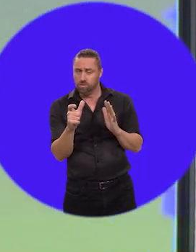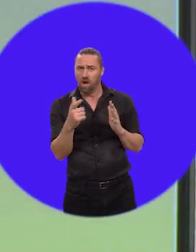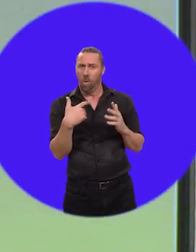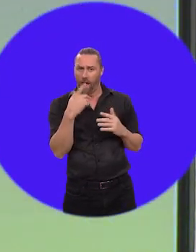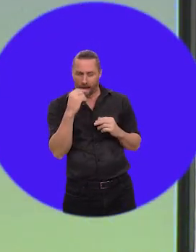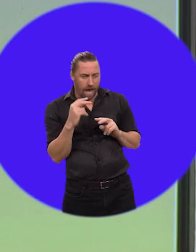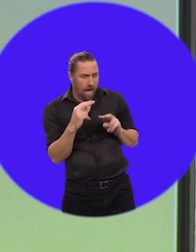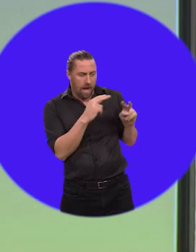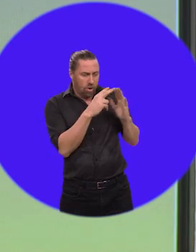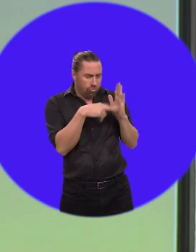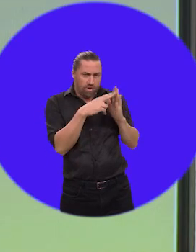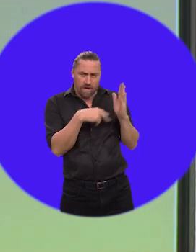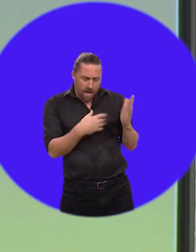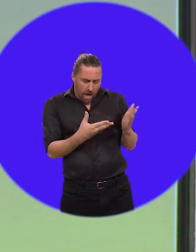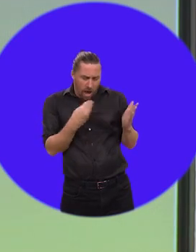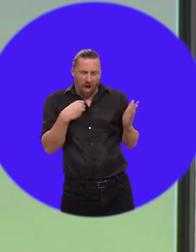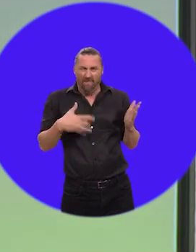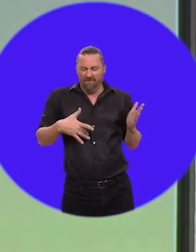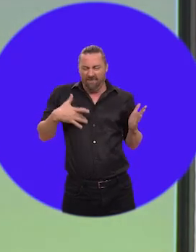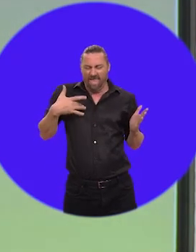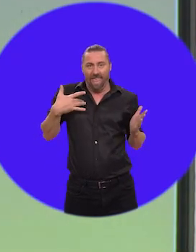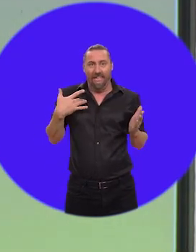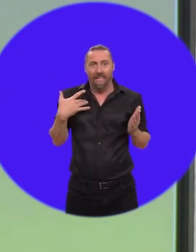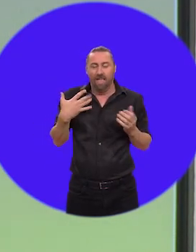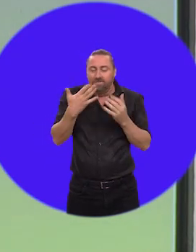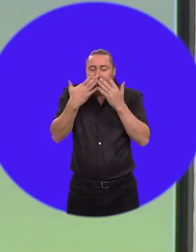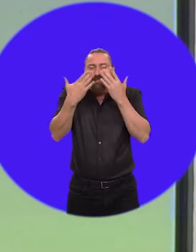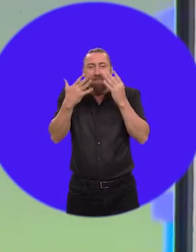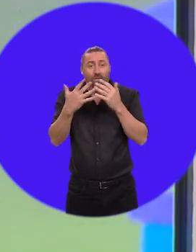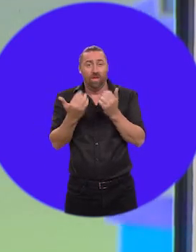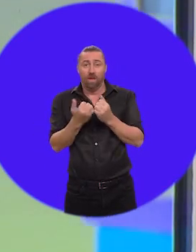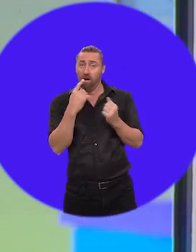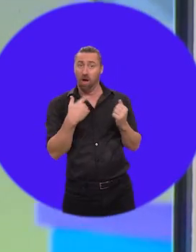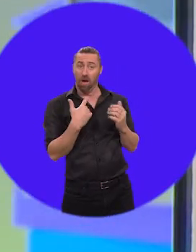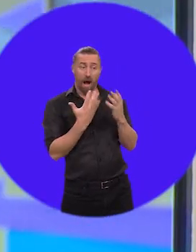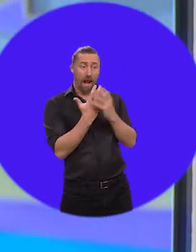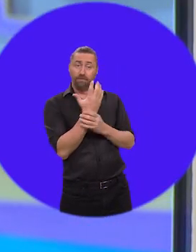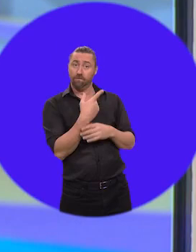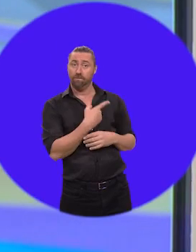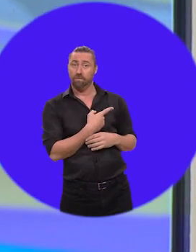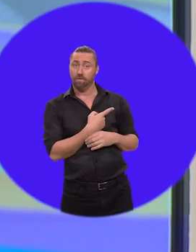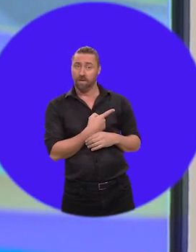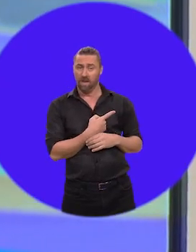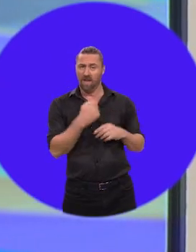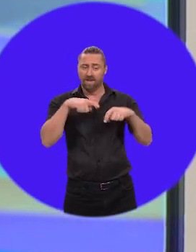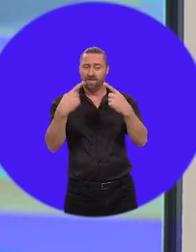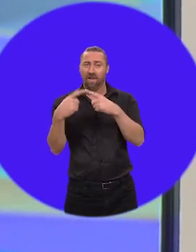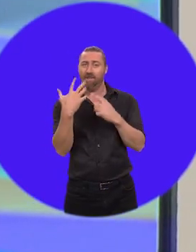and feel the setting of the story. Now I brought my five senses glove along today. Let me pop it on here.